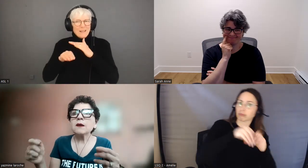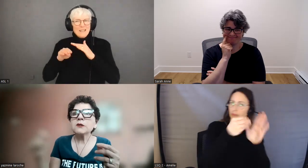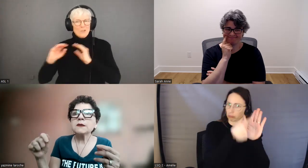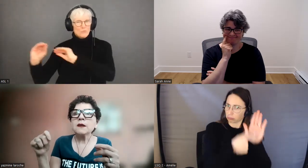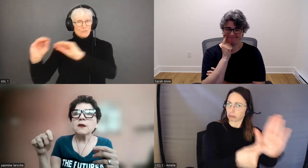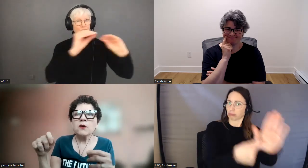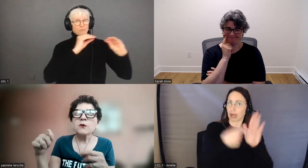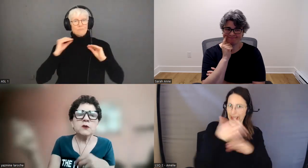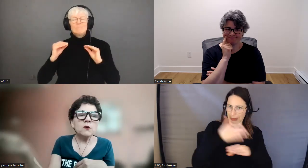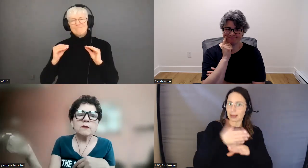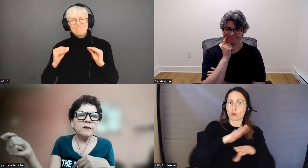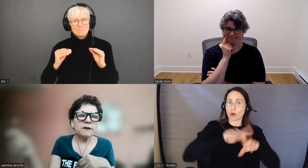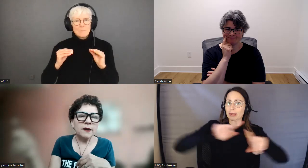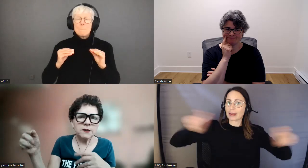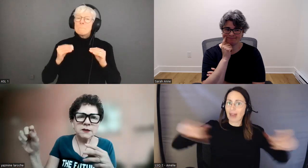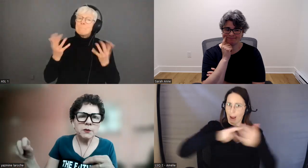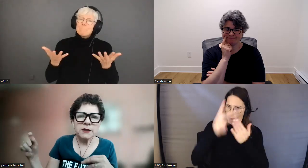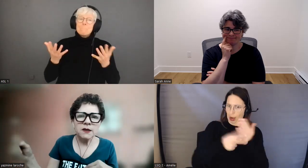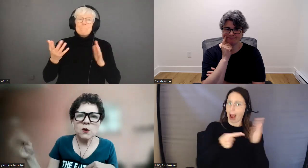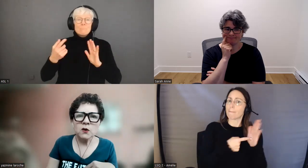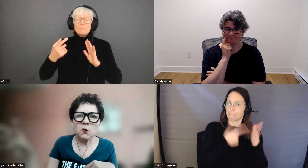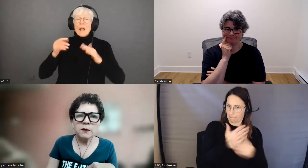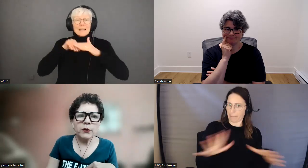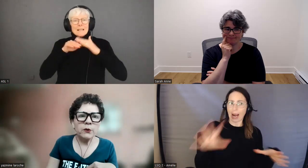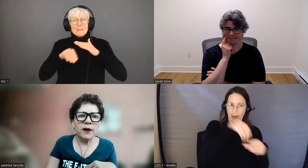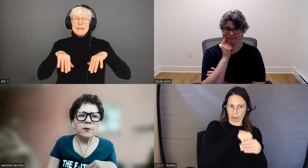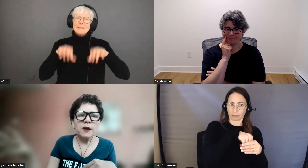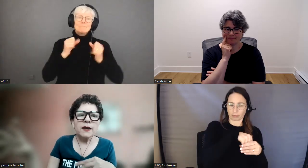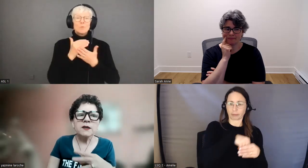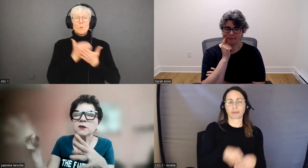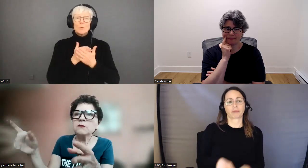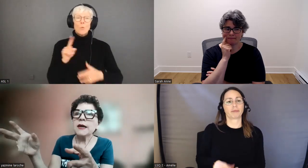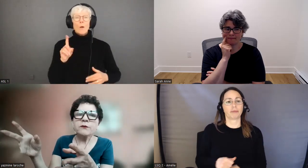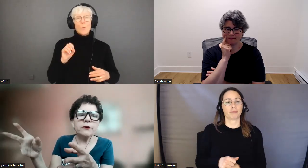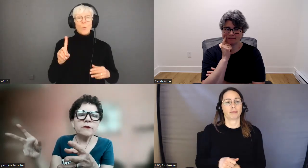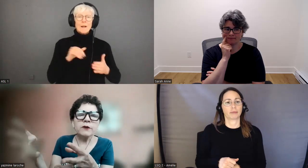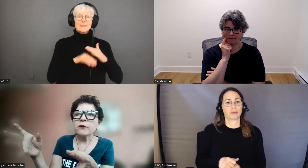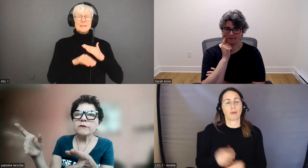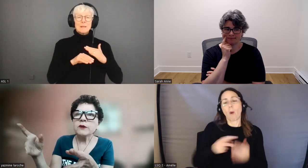not just you go into a like accessibility 101 program and you do that for you know you